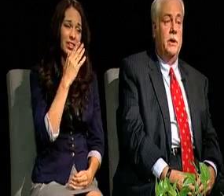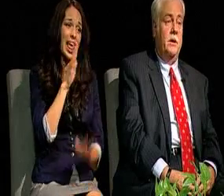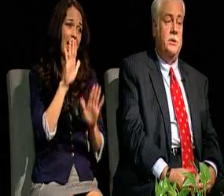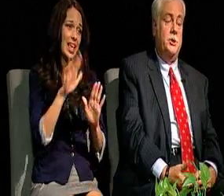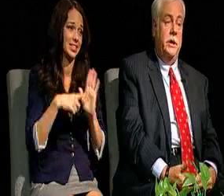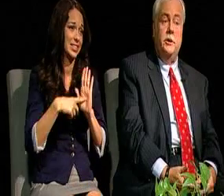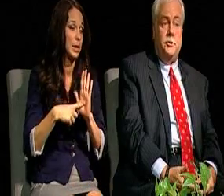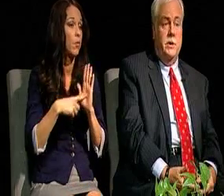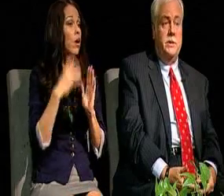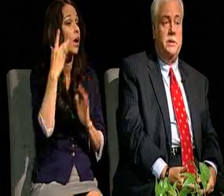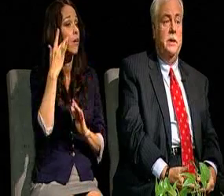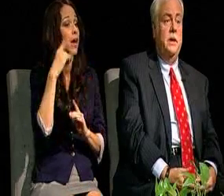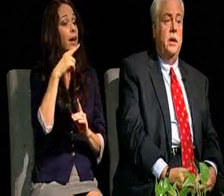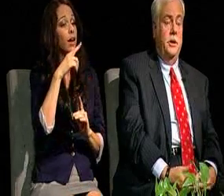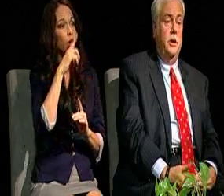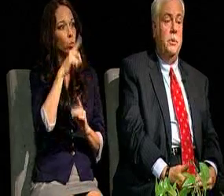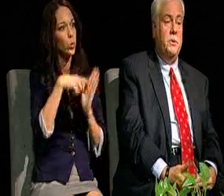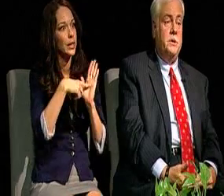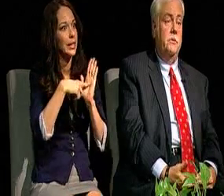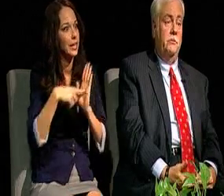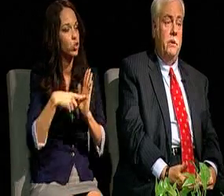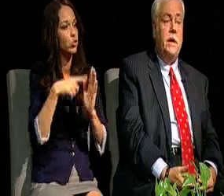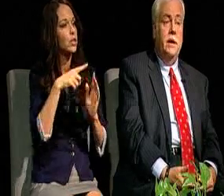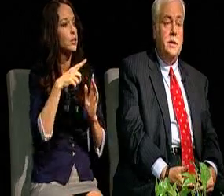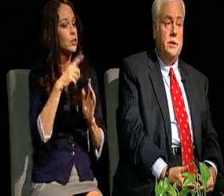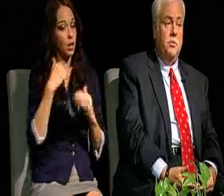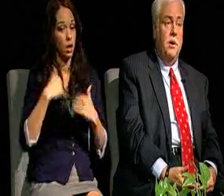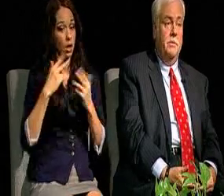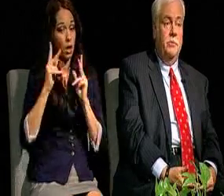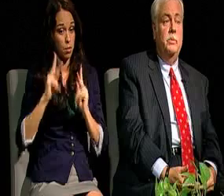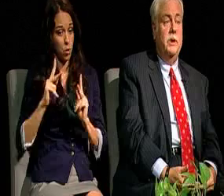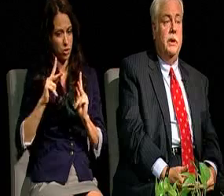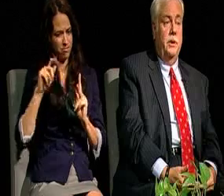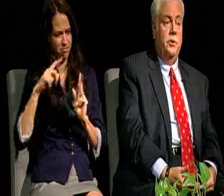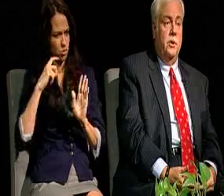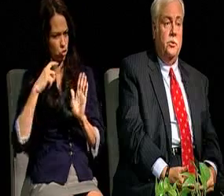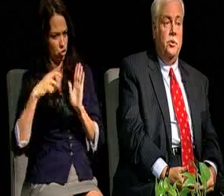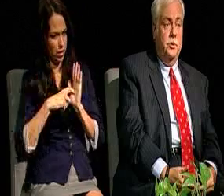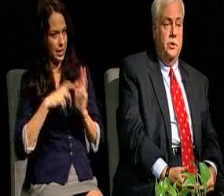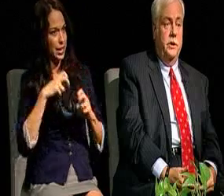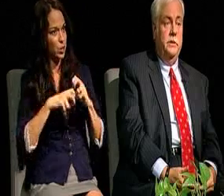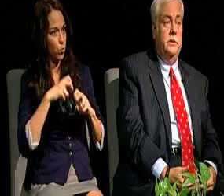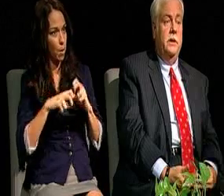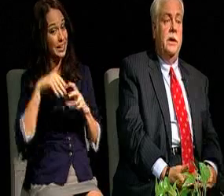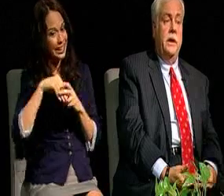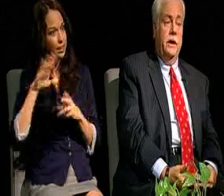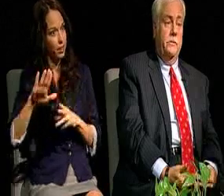because it illustrates a young person recognizing a problem in the local community,